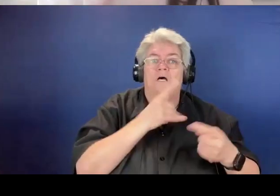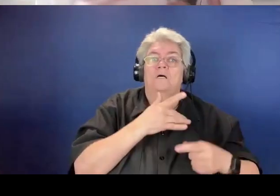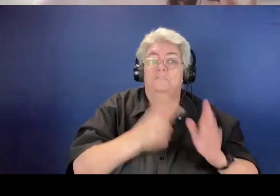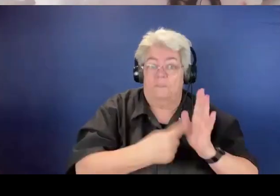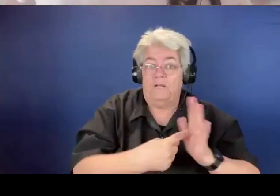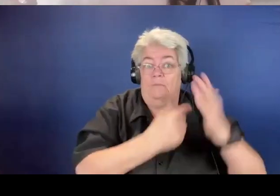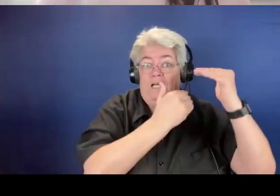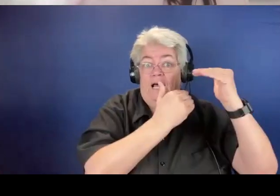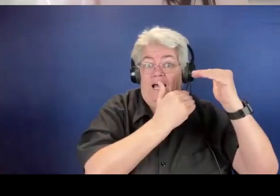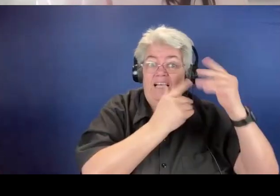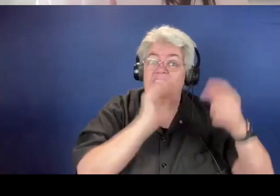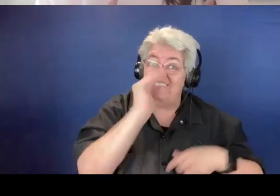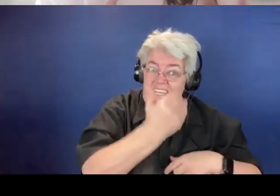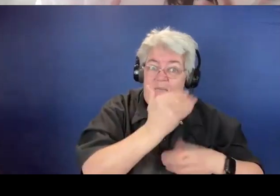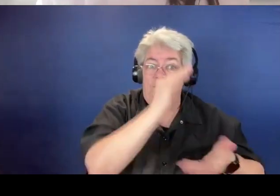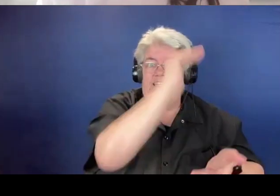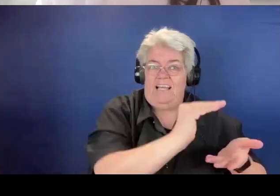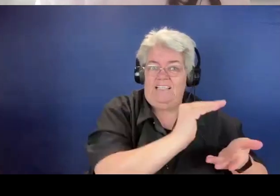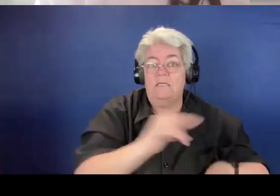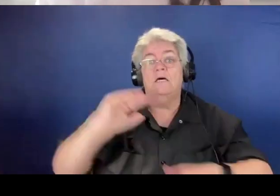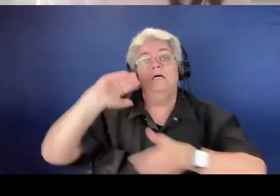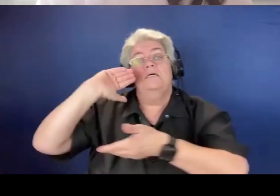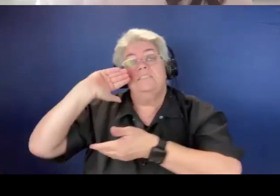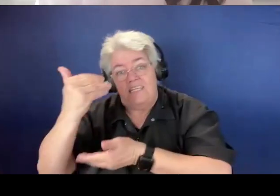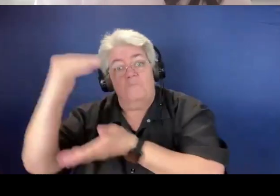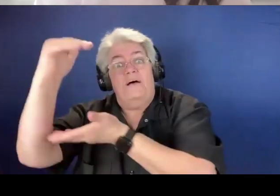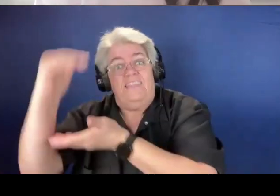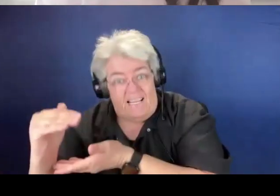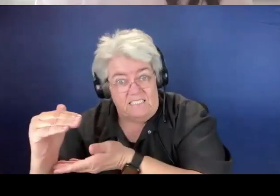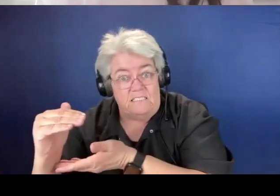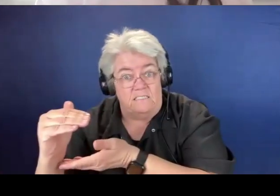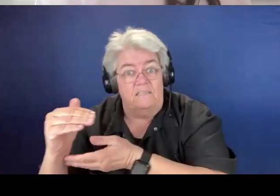So ultimately differences as well as similarities in bilingual and